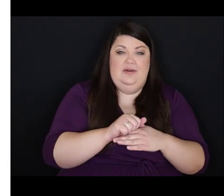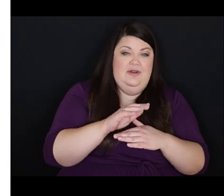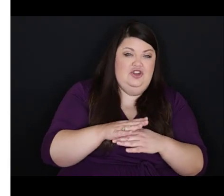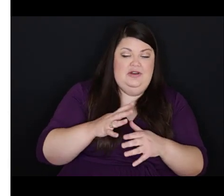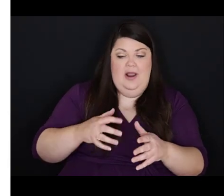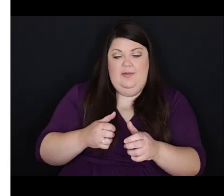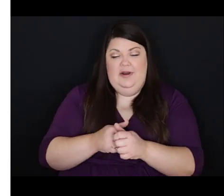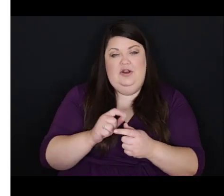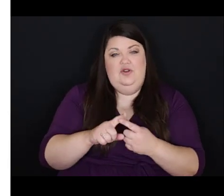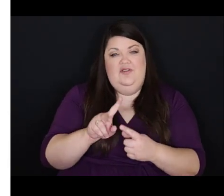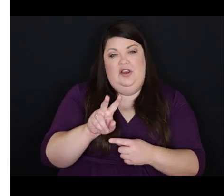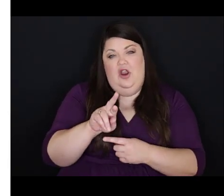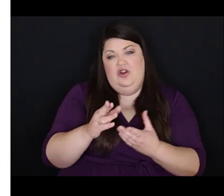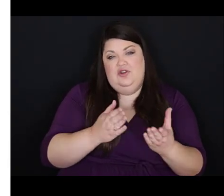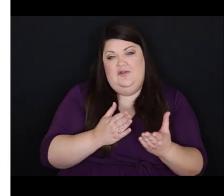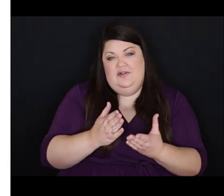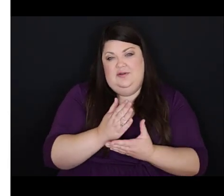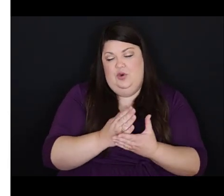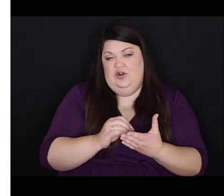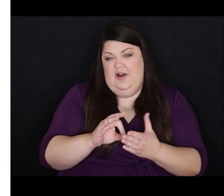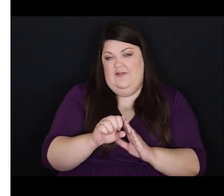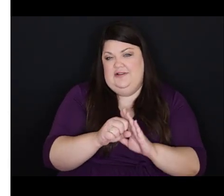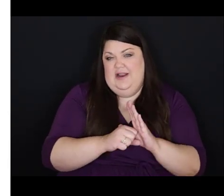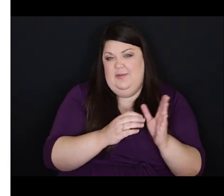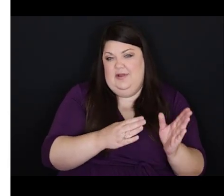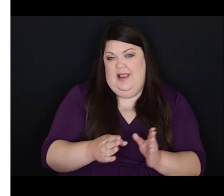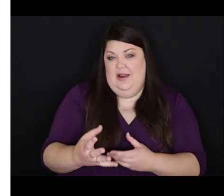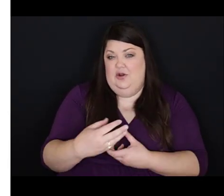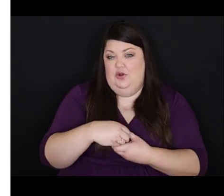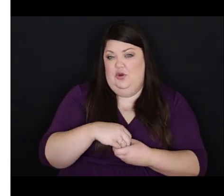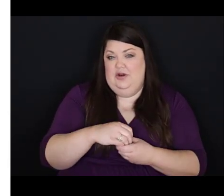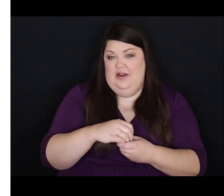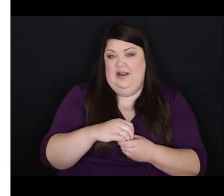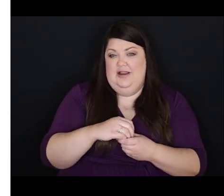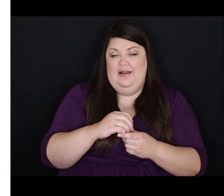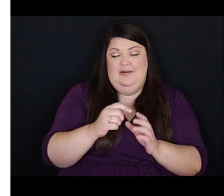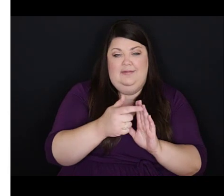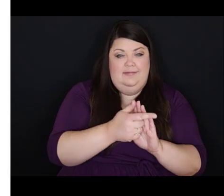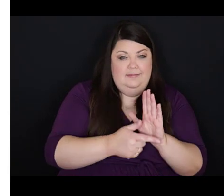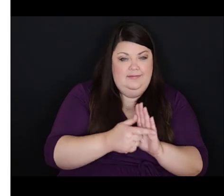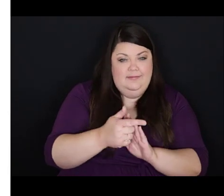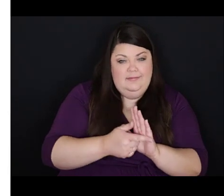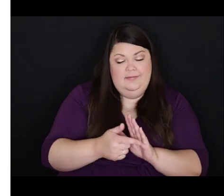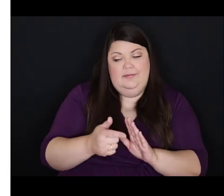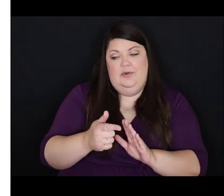VR services portion of the State Plan, including statutorily required updates,